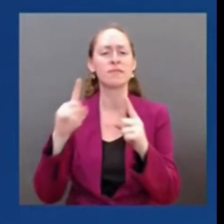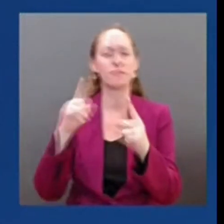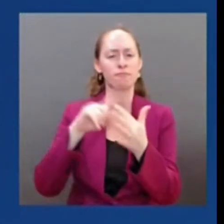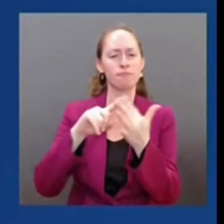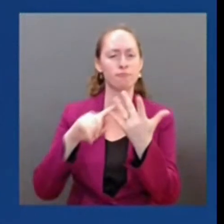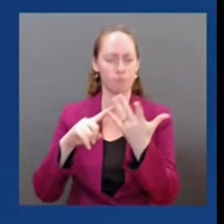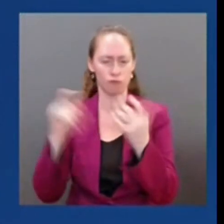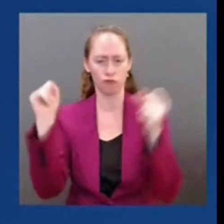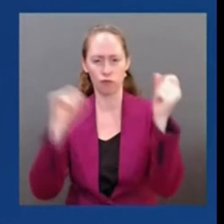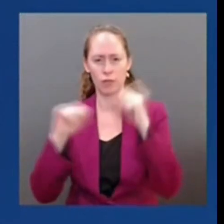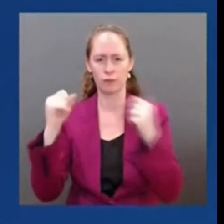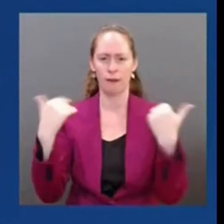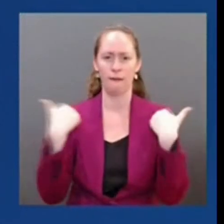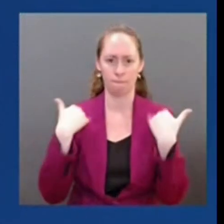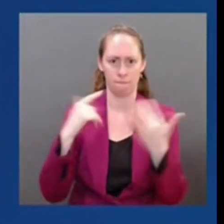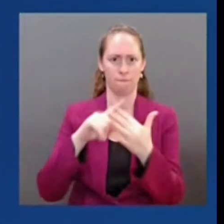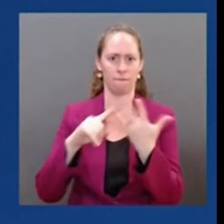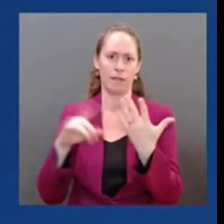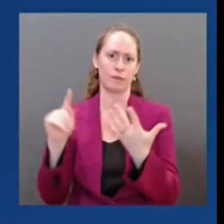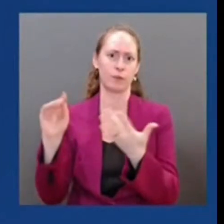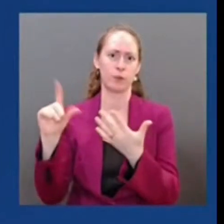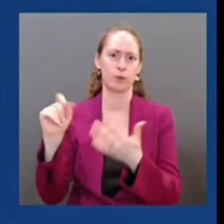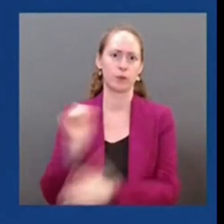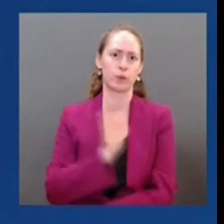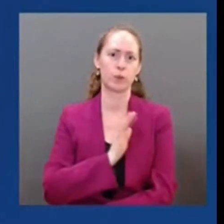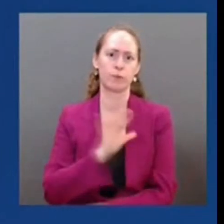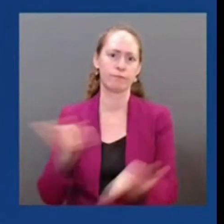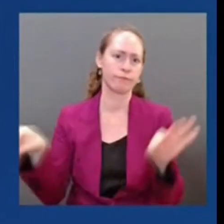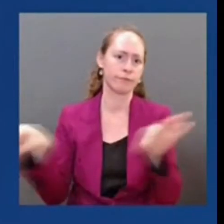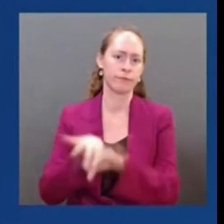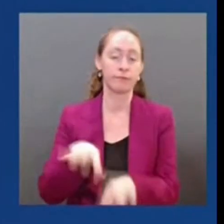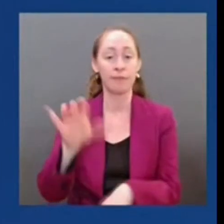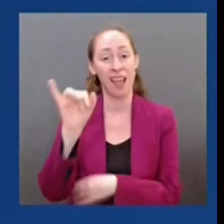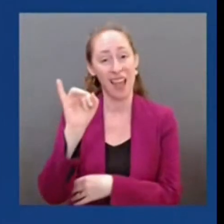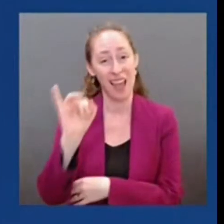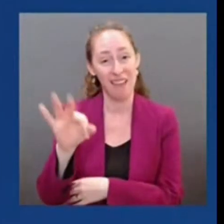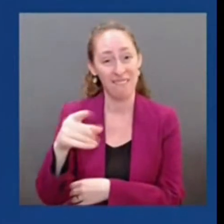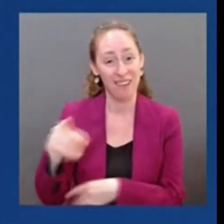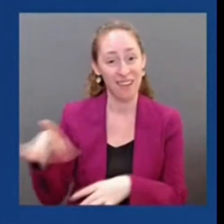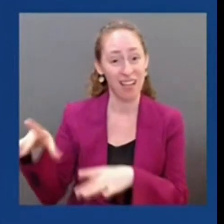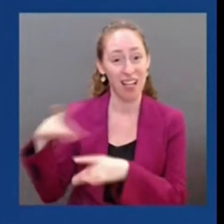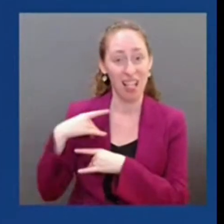D THE ARE THE MAJOR TOOLS. AND WE WANT TO MAKE SURE THAT AS THIS VIRUS CONTINUES TO